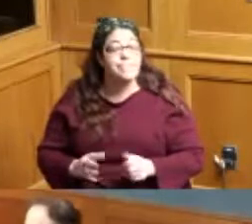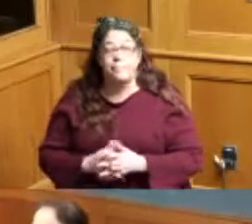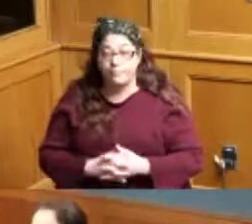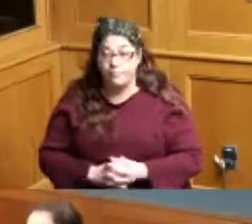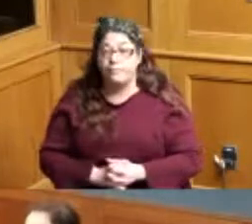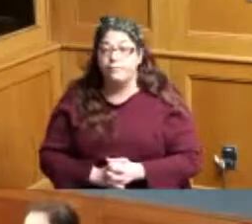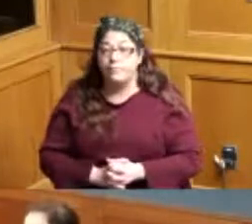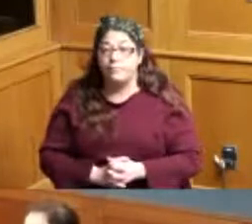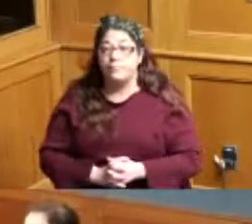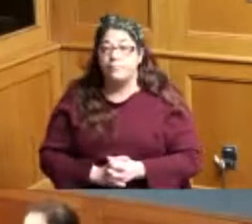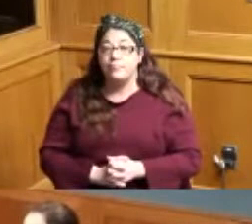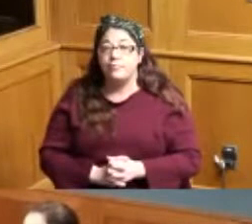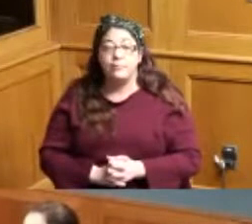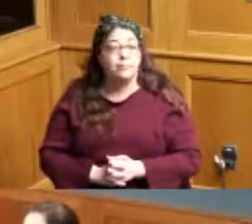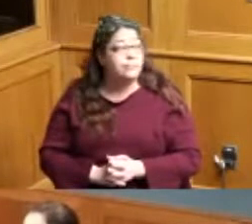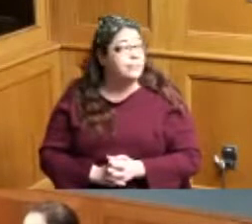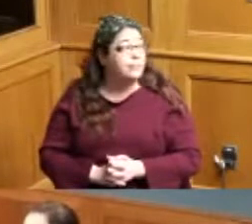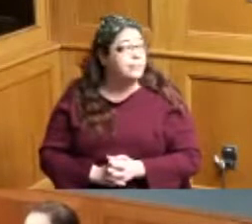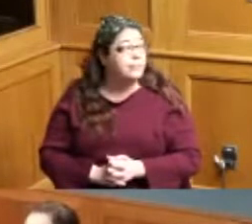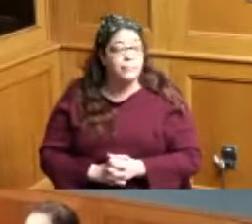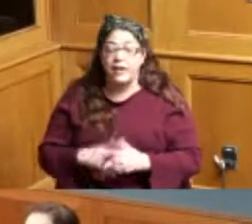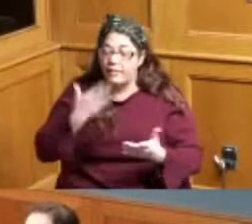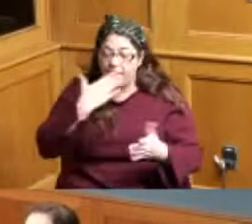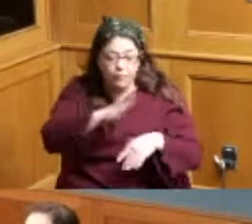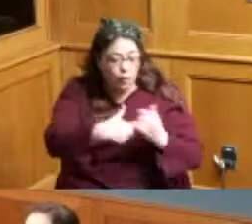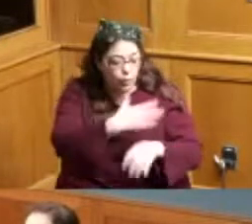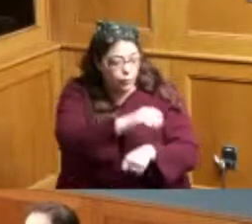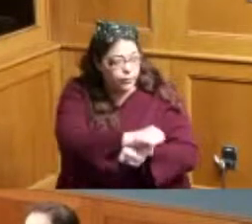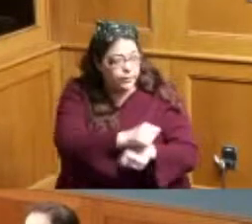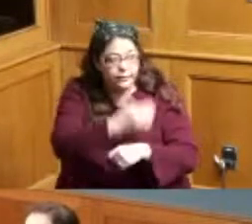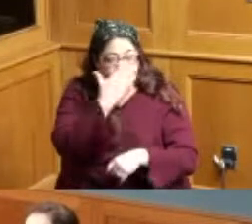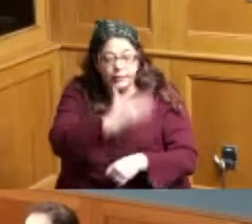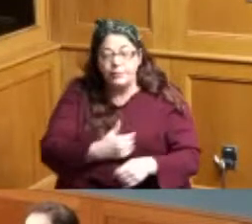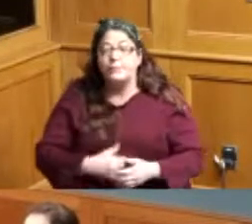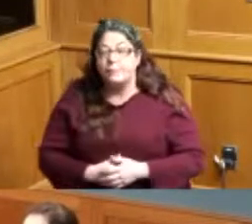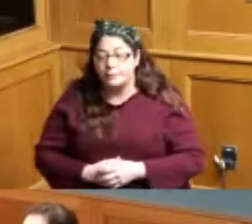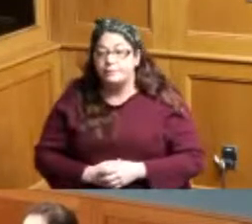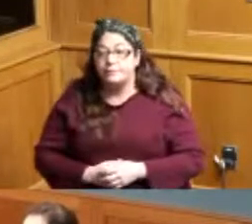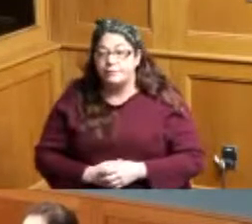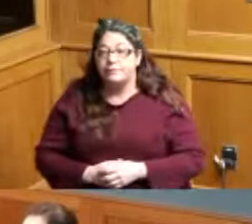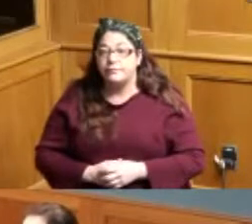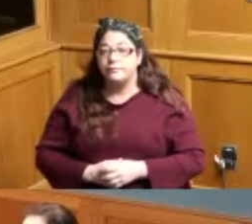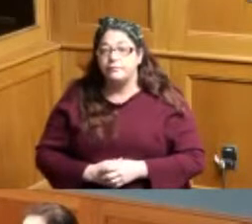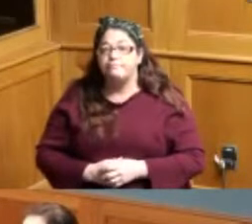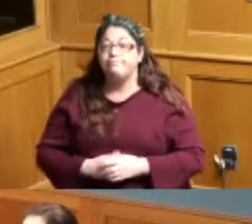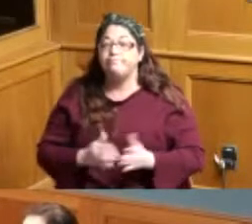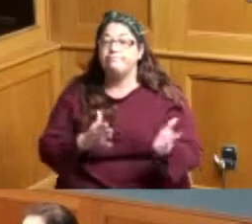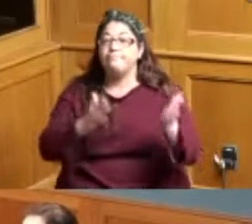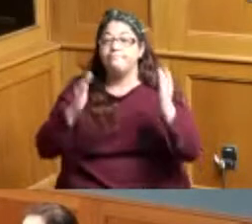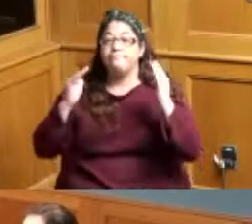thank you Commissioner thank you for all your work thank you much okay okay our next item on